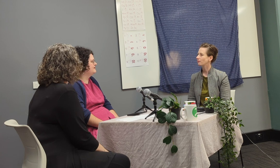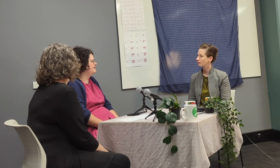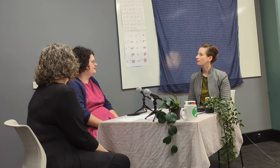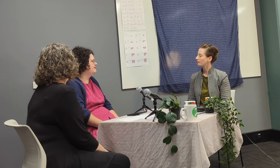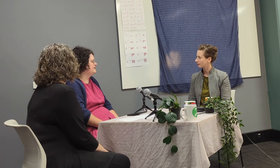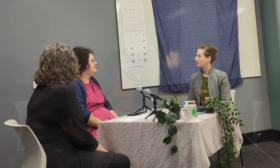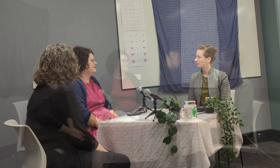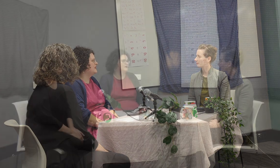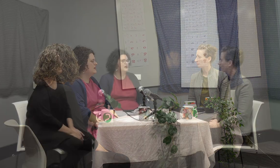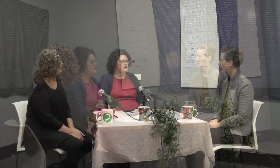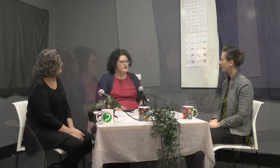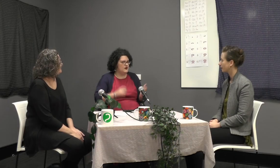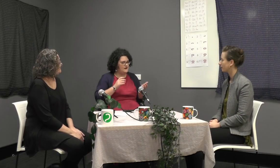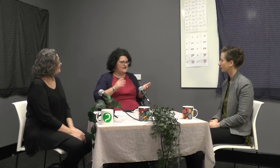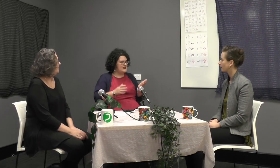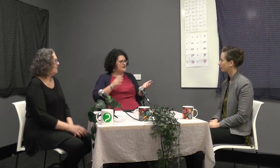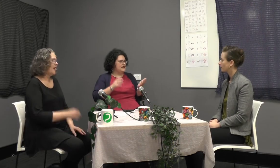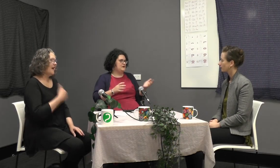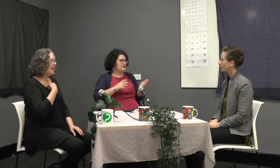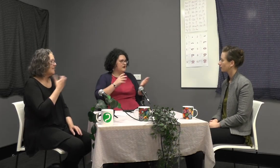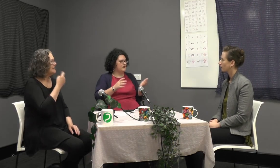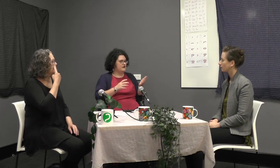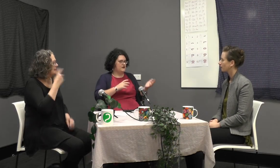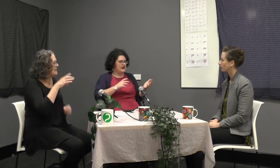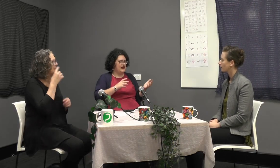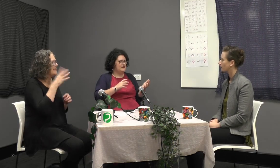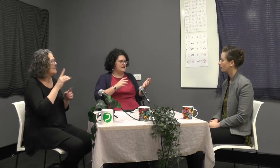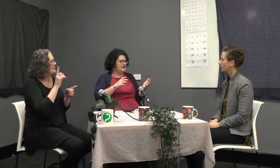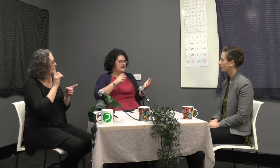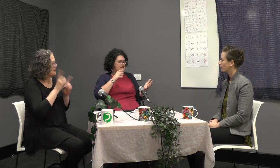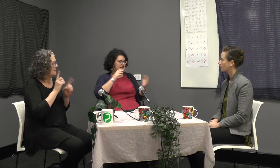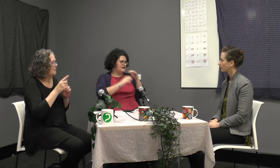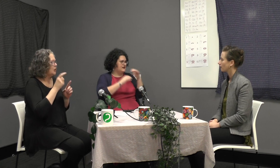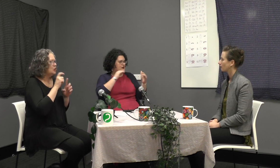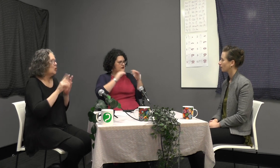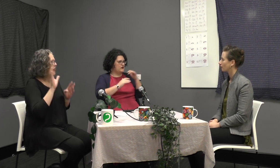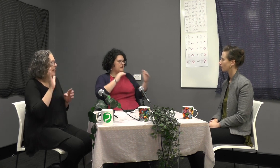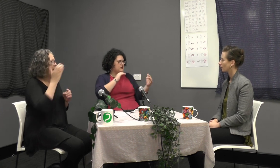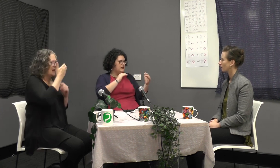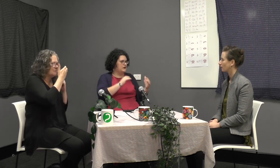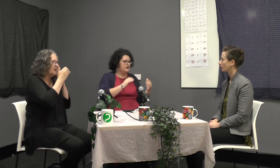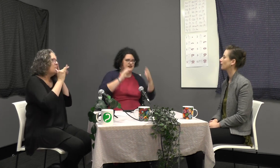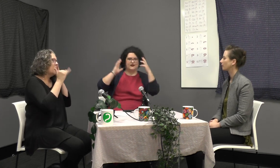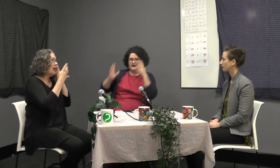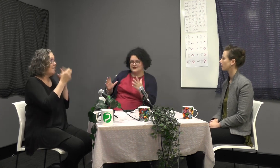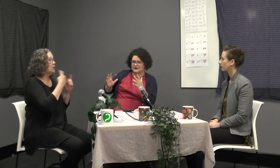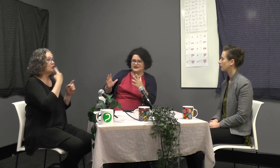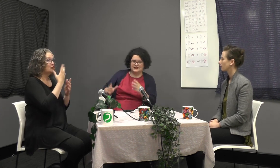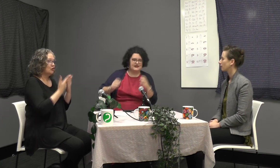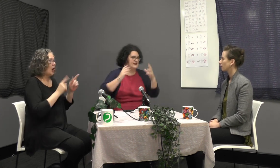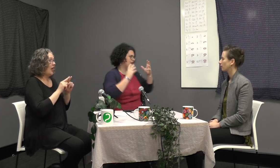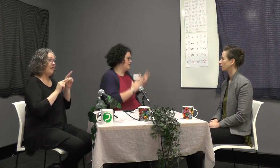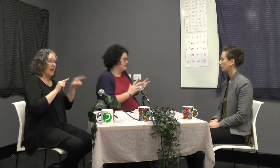G: I’ve seen sometimes when people are doing enactment, like, let’s say you have a story